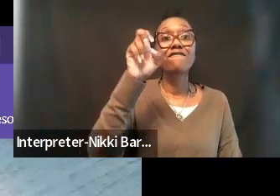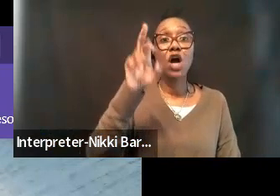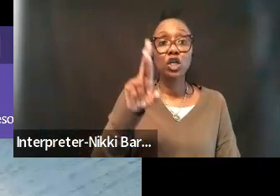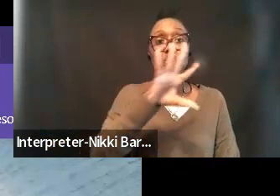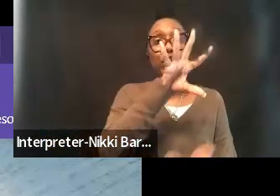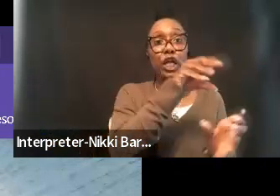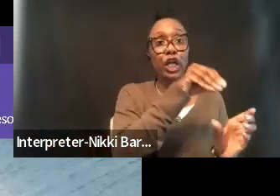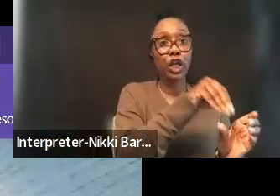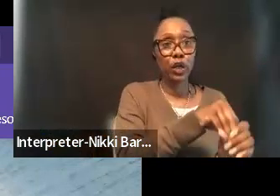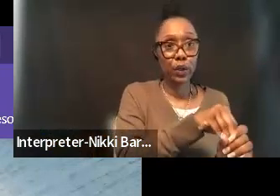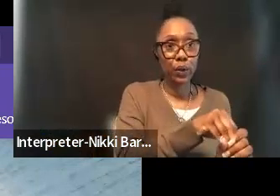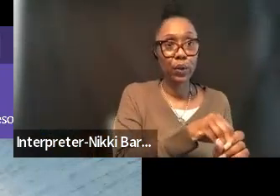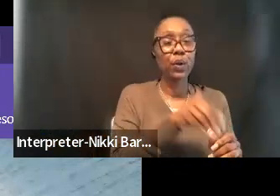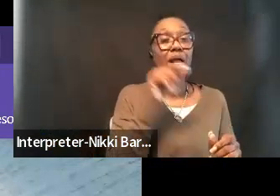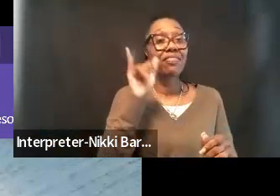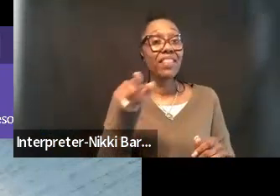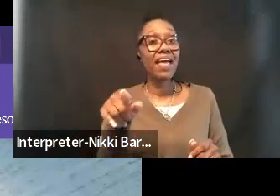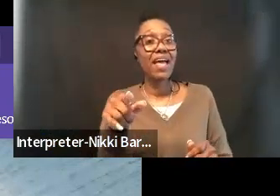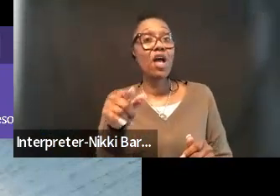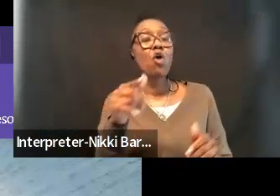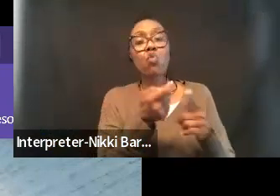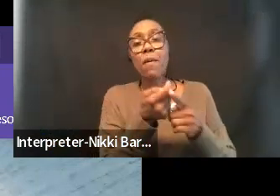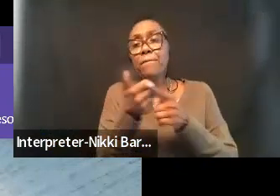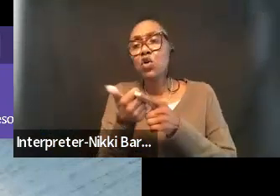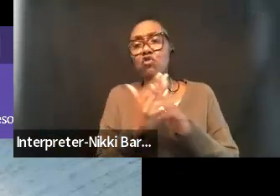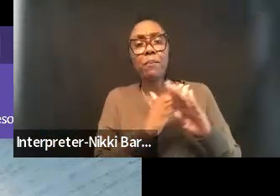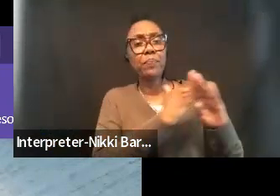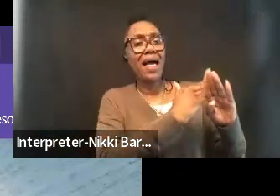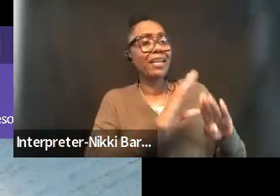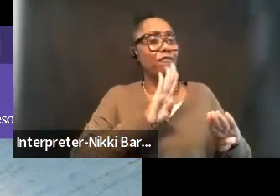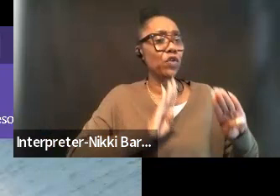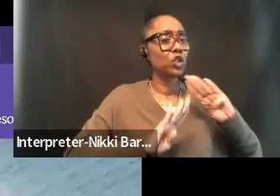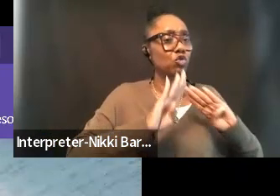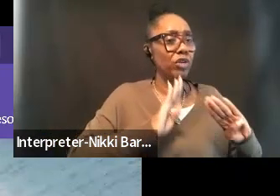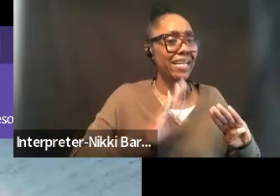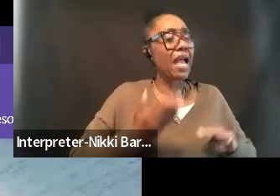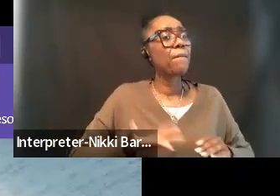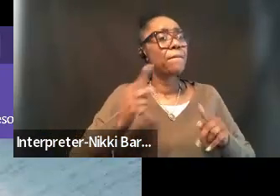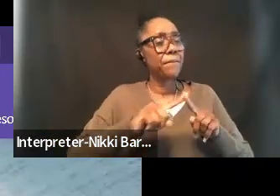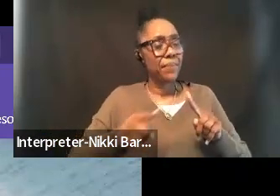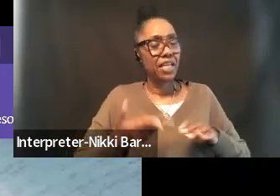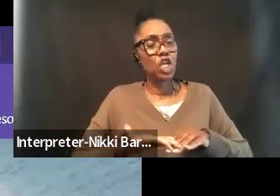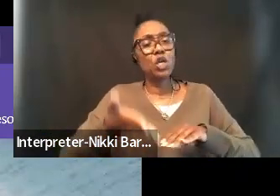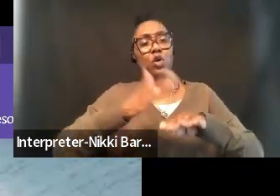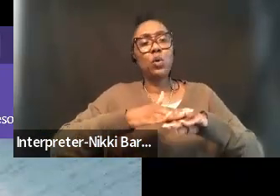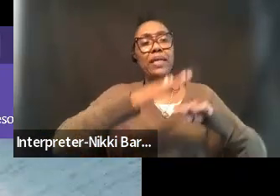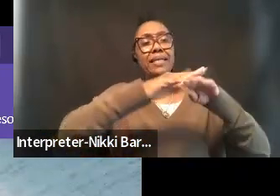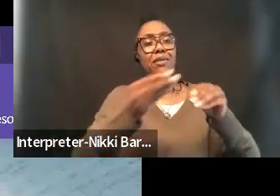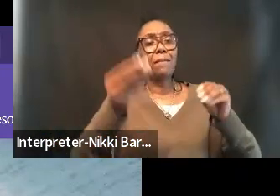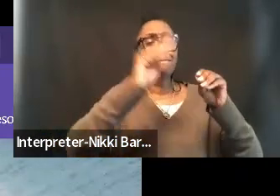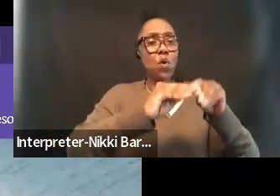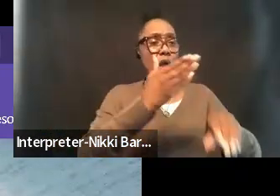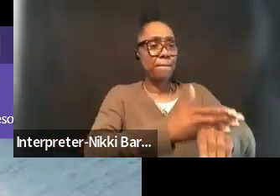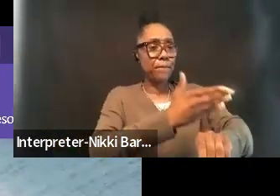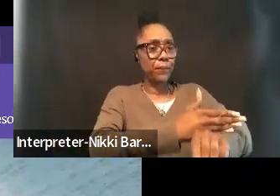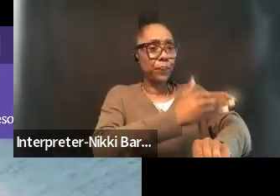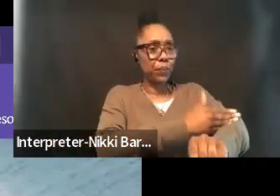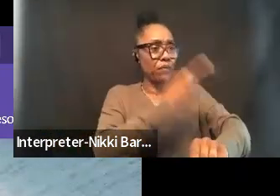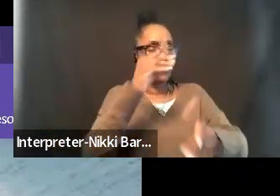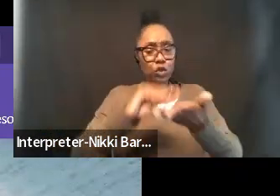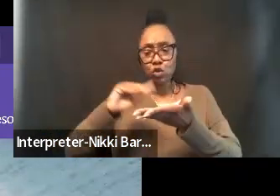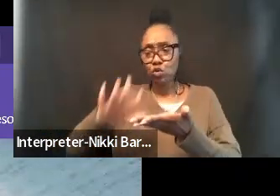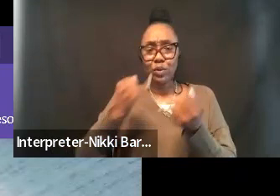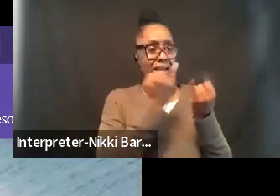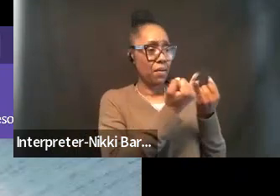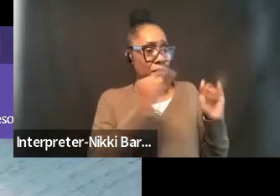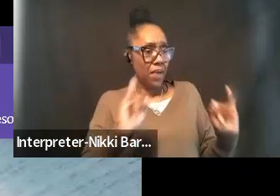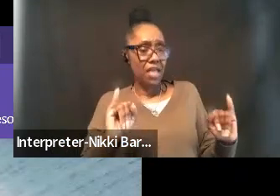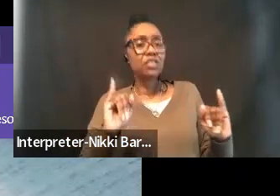It removes barriers to the curriculum and an increase of independence. The most important thing is that we want kids to be independent when they get out of high school.